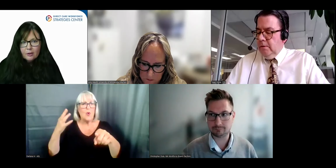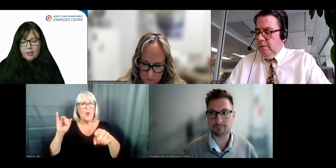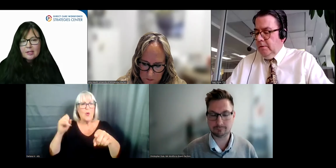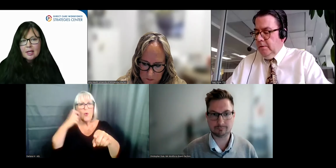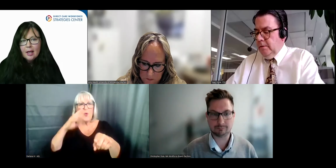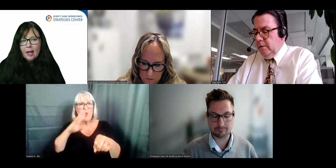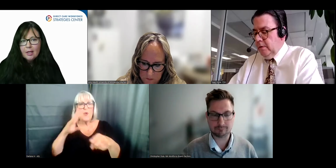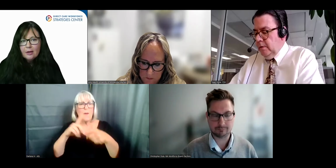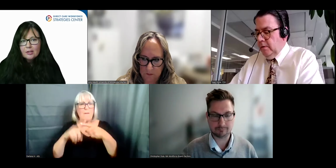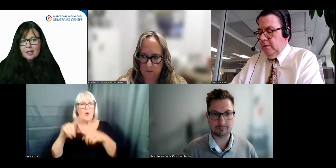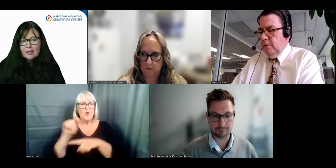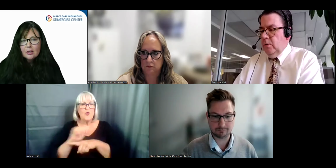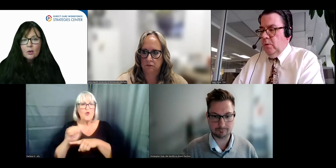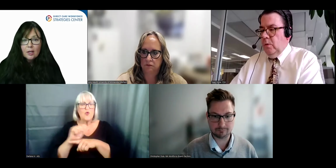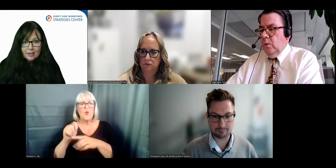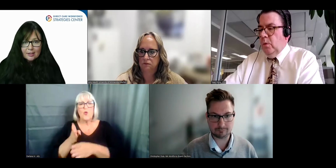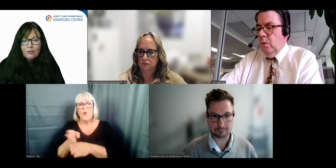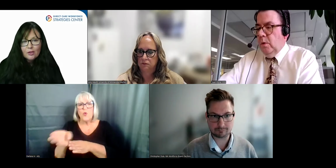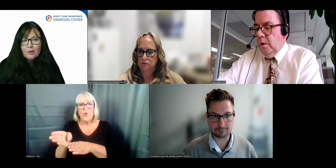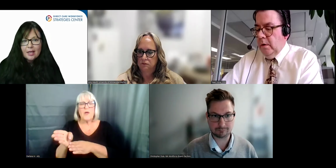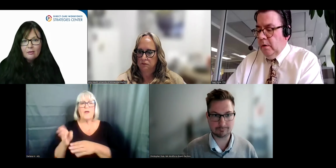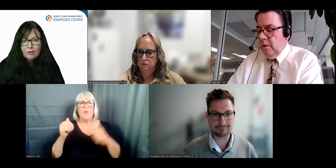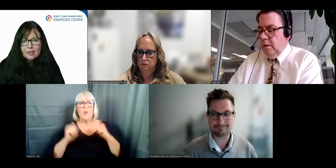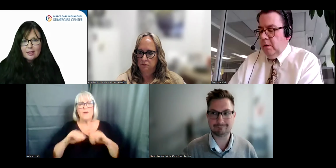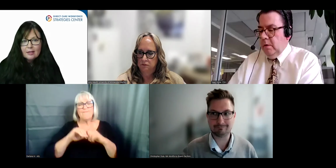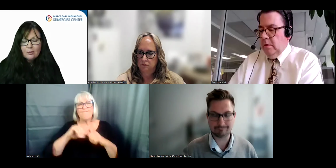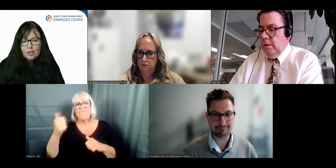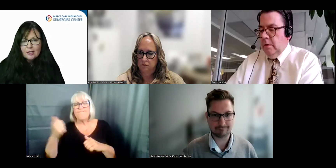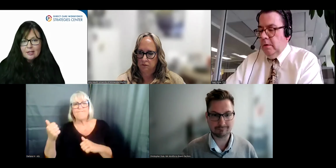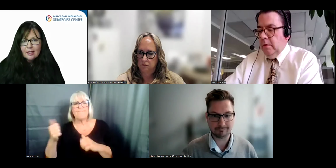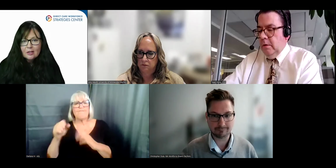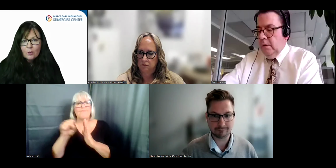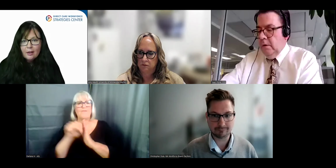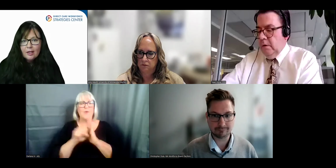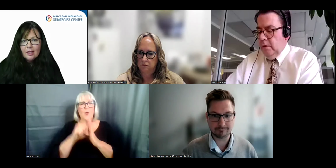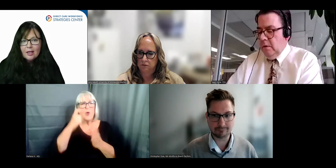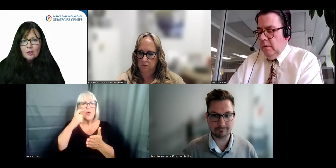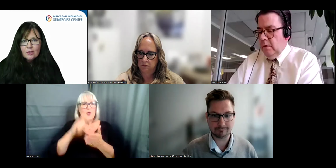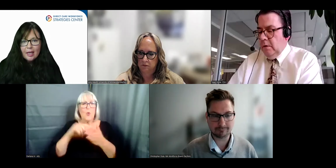and career efforts in other States and noting some of those efforts in Washington state as well.